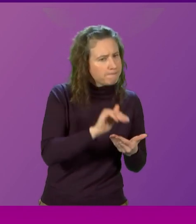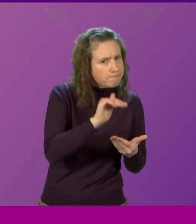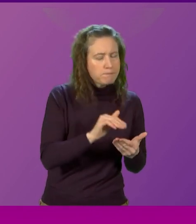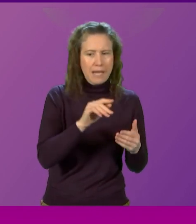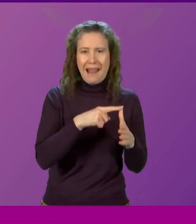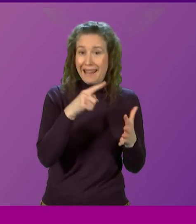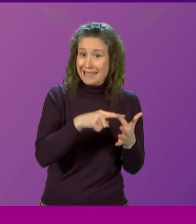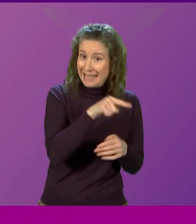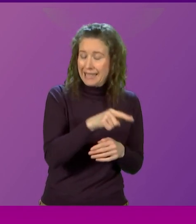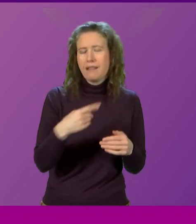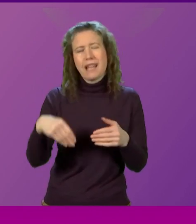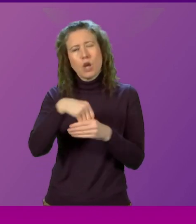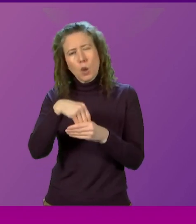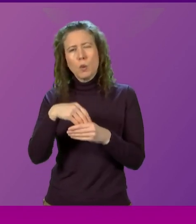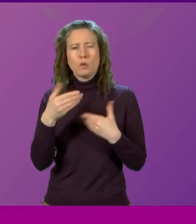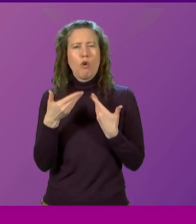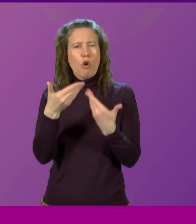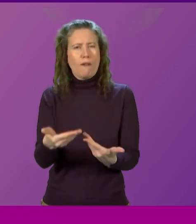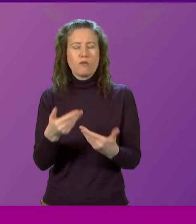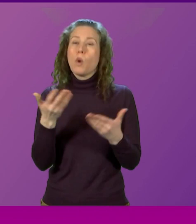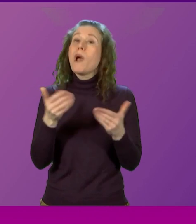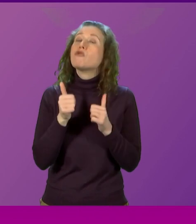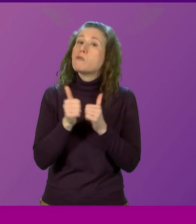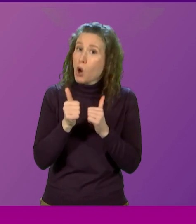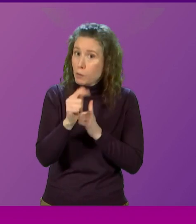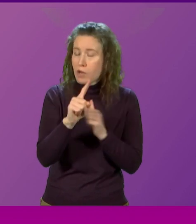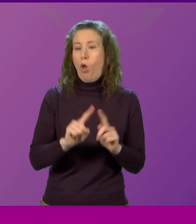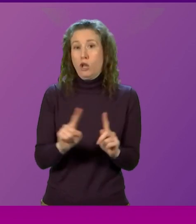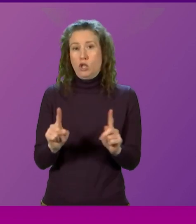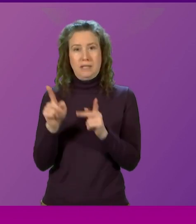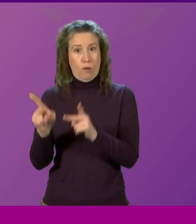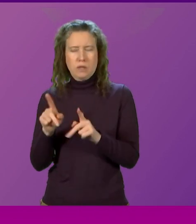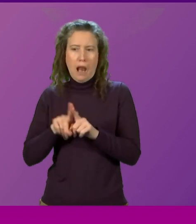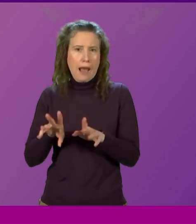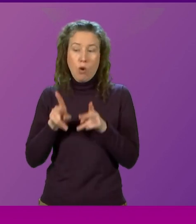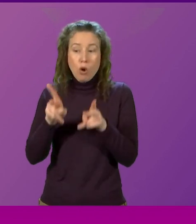Those measures include offering, where appropriate, alternatives to hospital, such as hospital